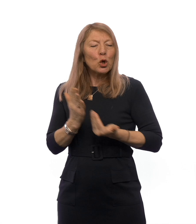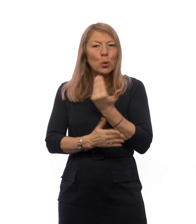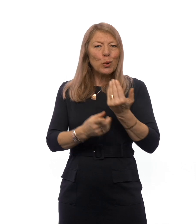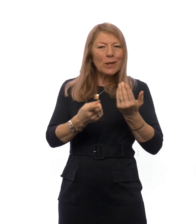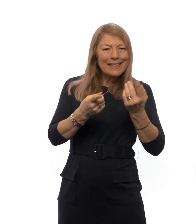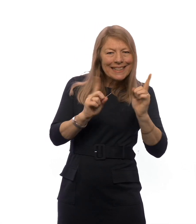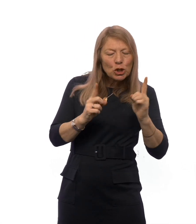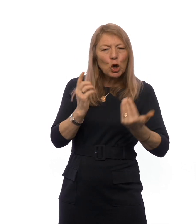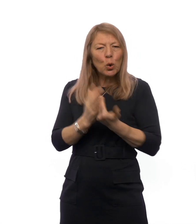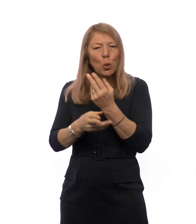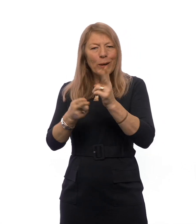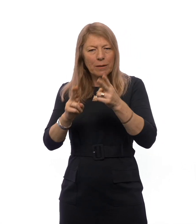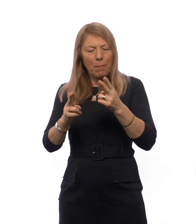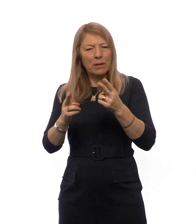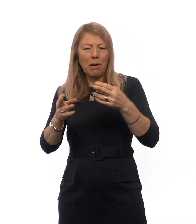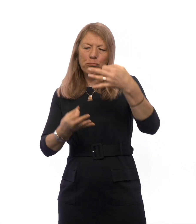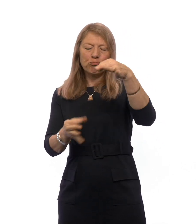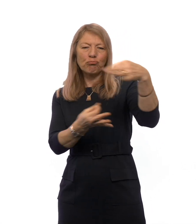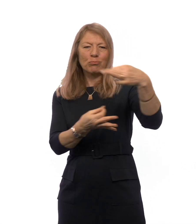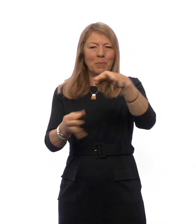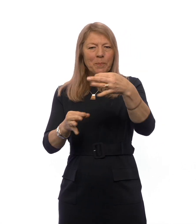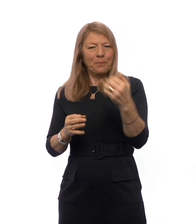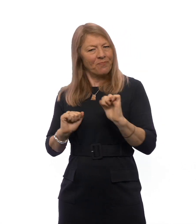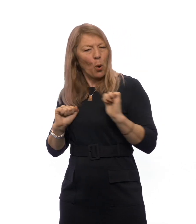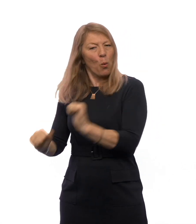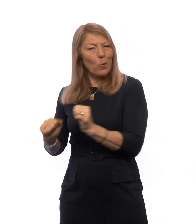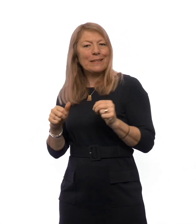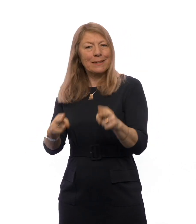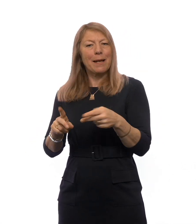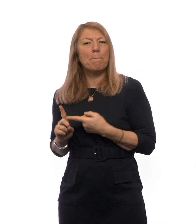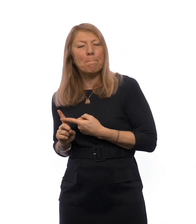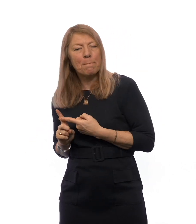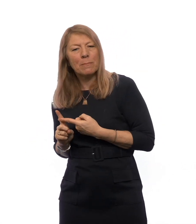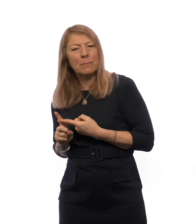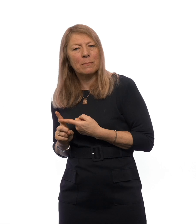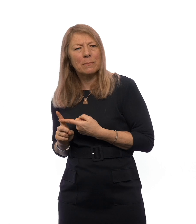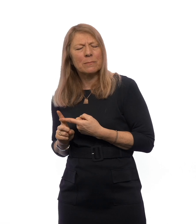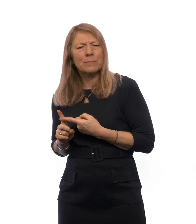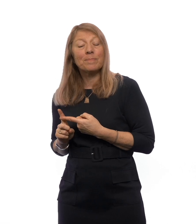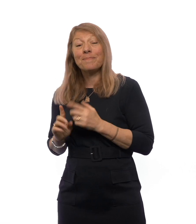Clause 10 describes how DfC must provide an accreditation scheme for individuals to teach deaf